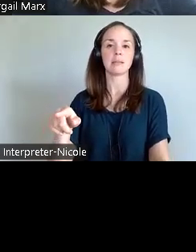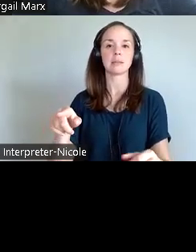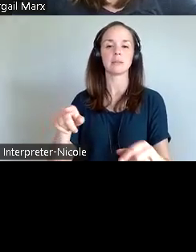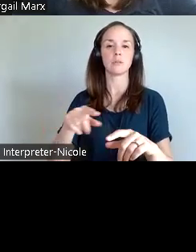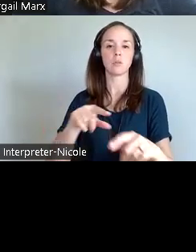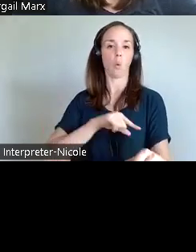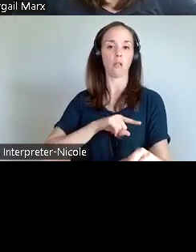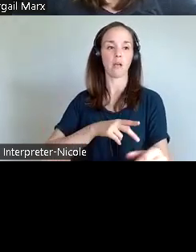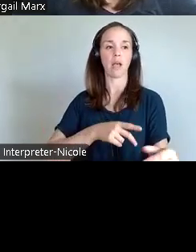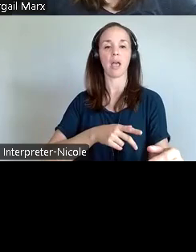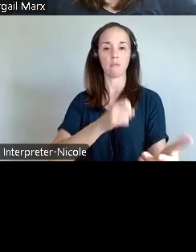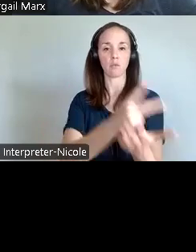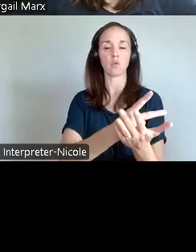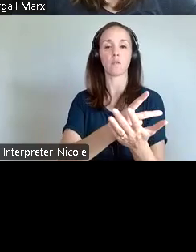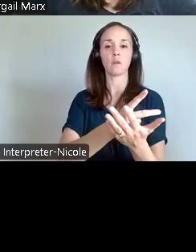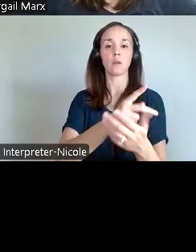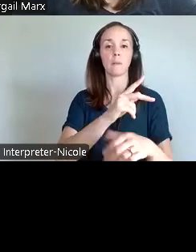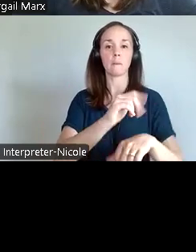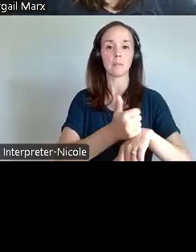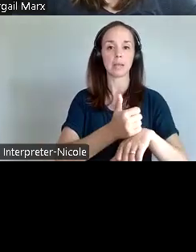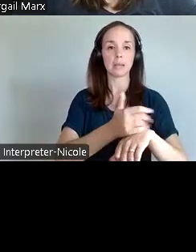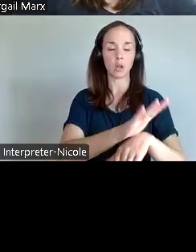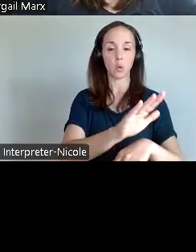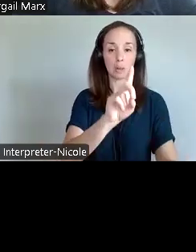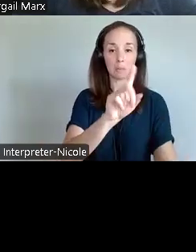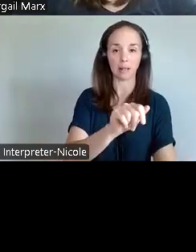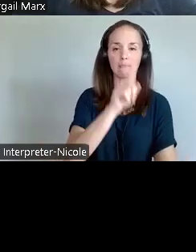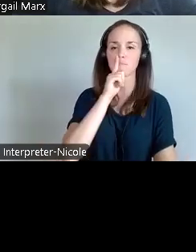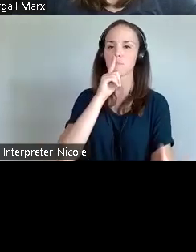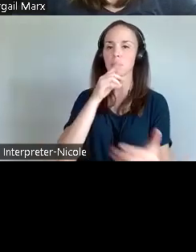So you have to sometimes get a little bit creative with insurance or even start to